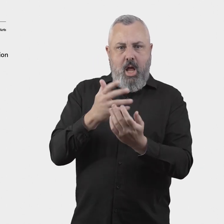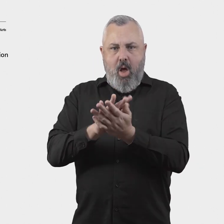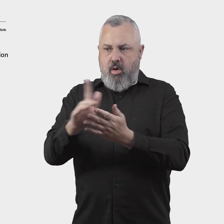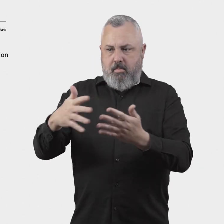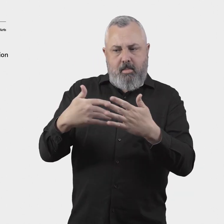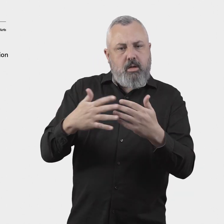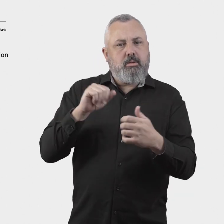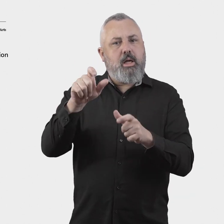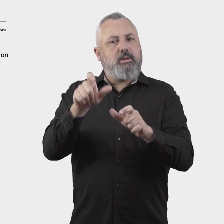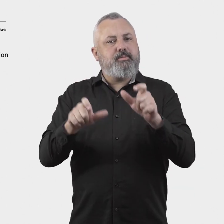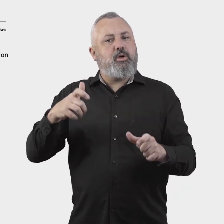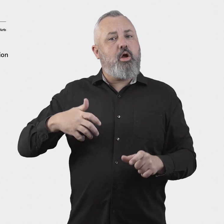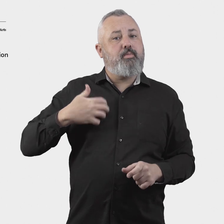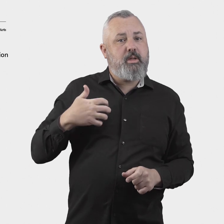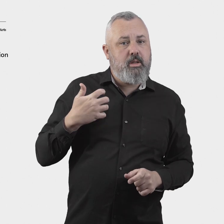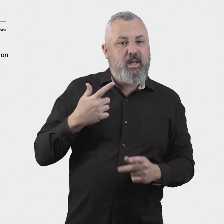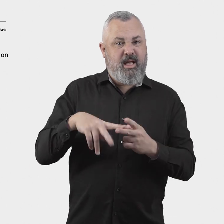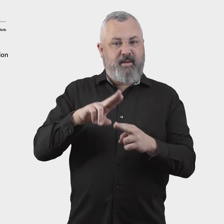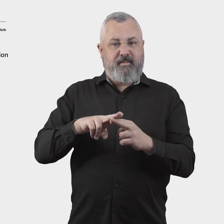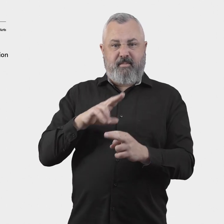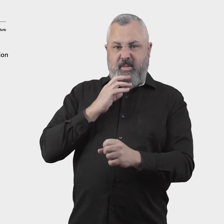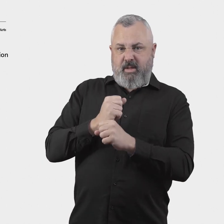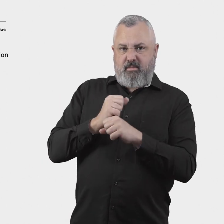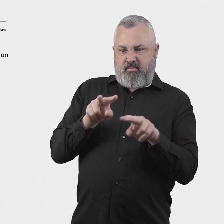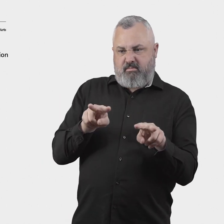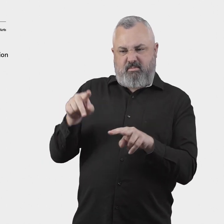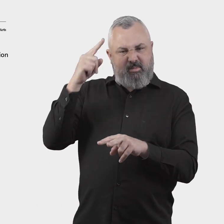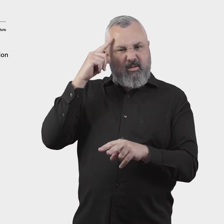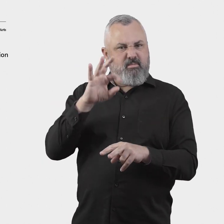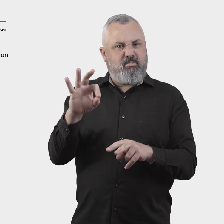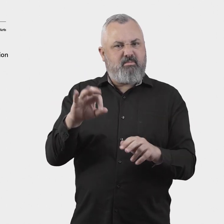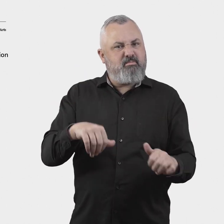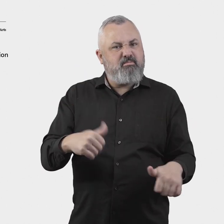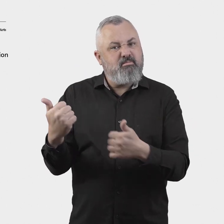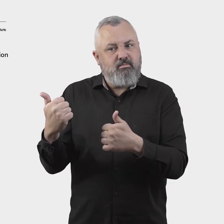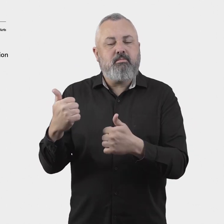develop proposals to better handle consumer complaints … and will consider a more interventionist approach